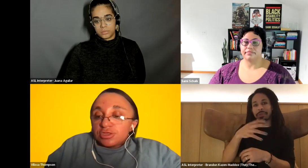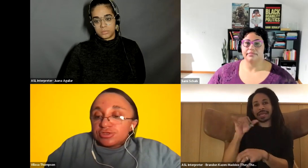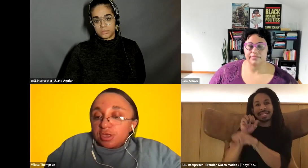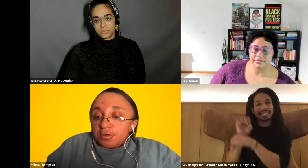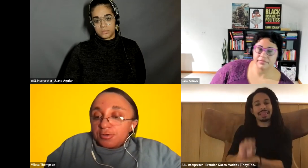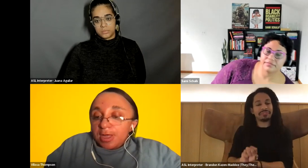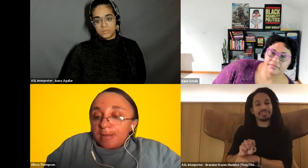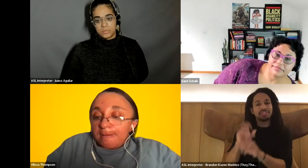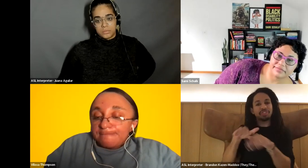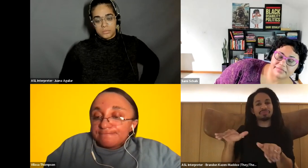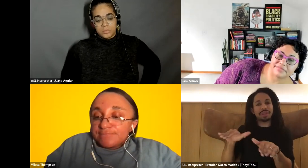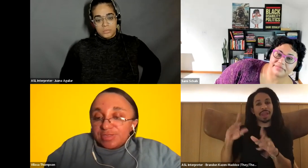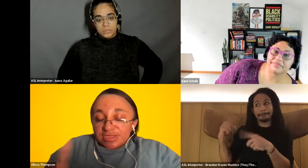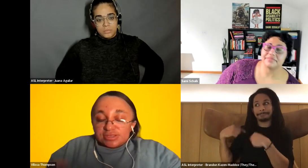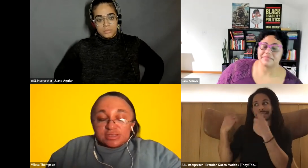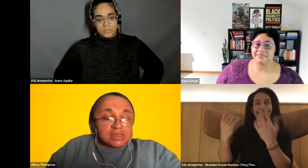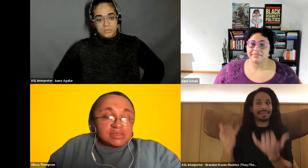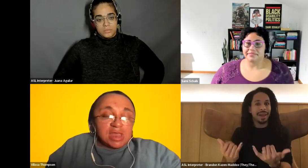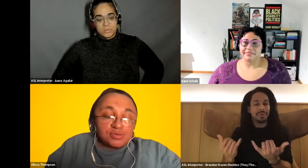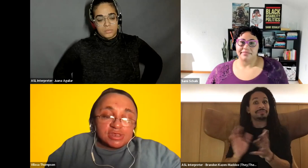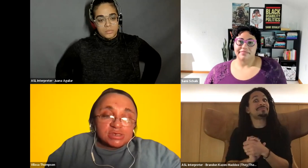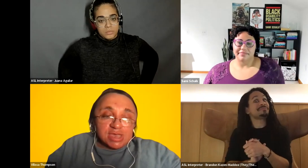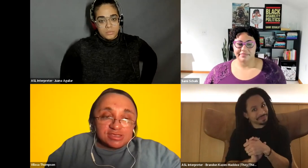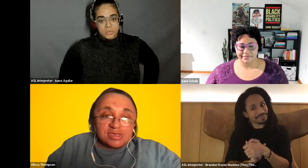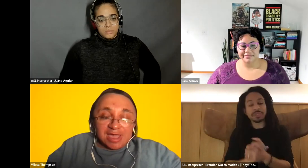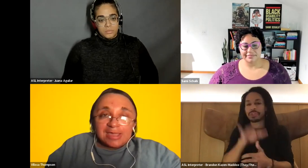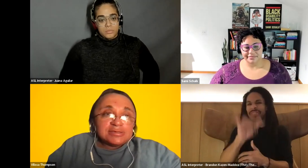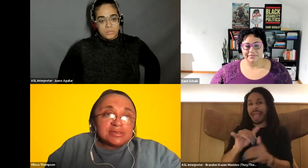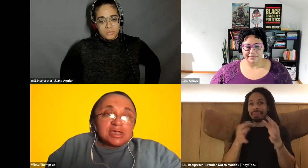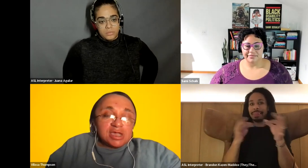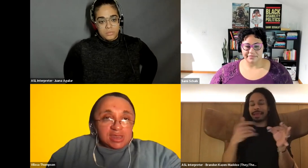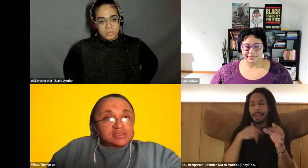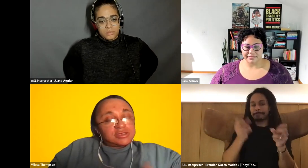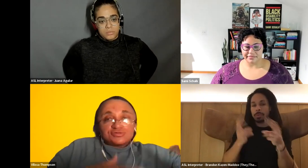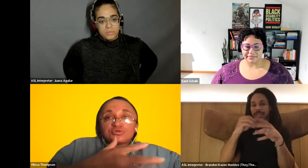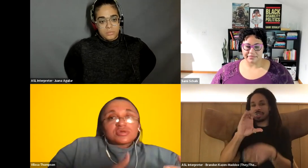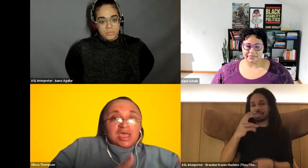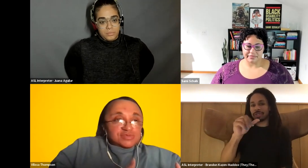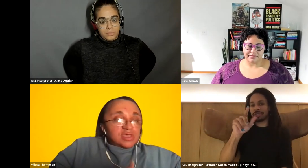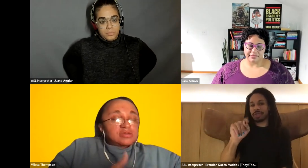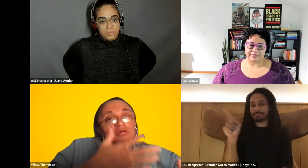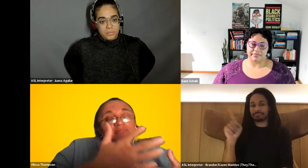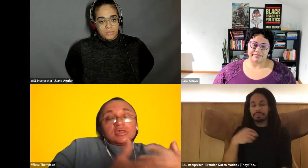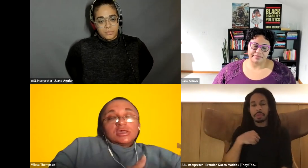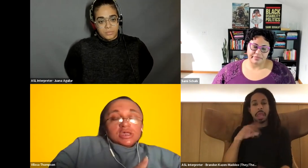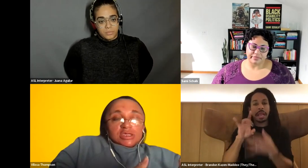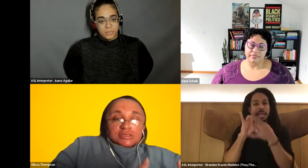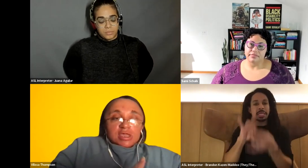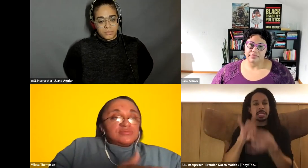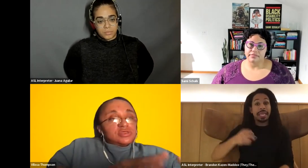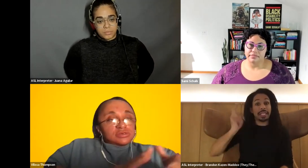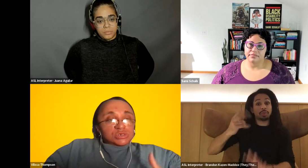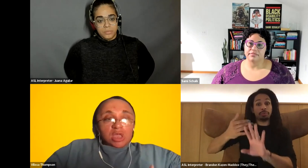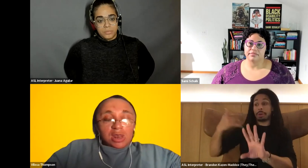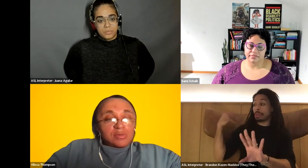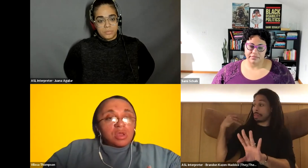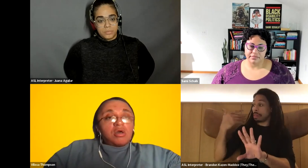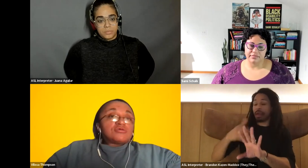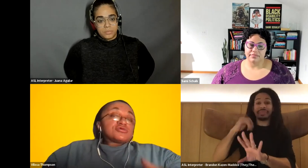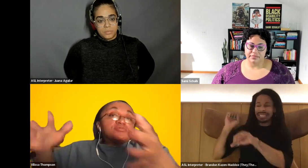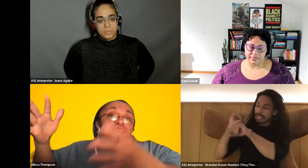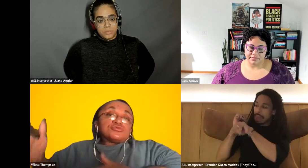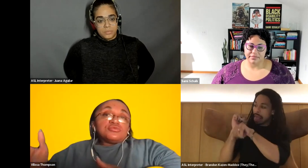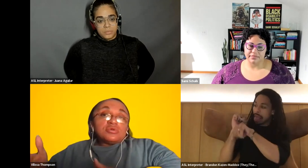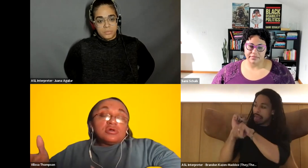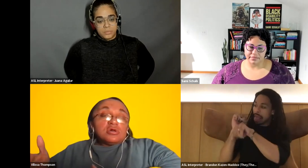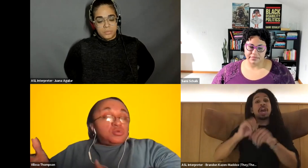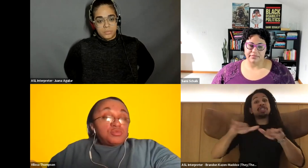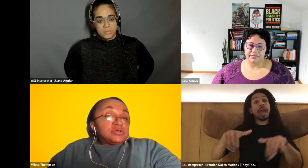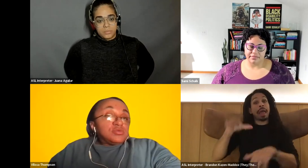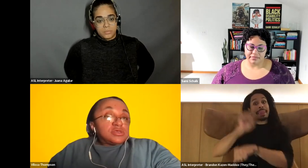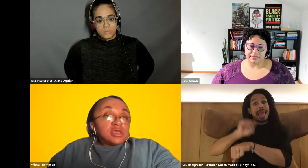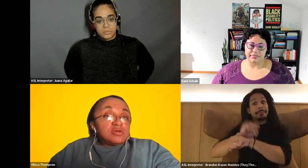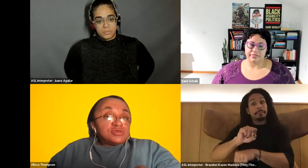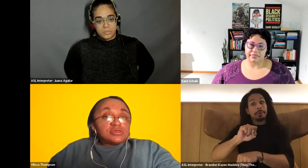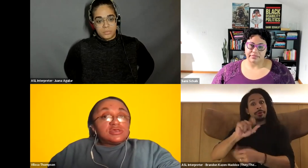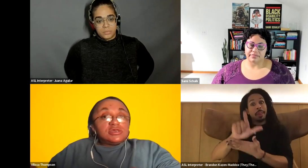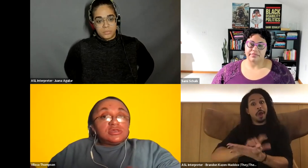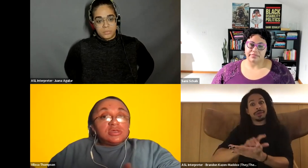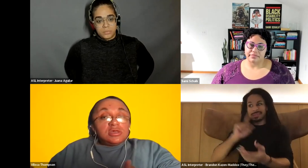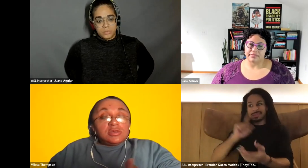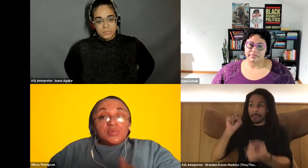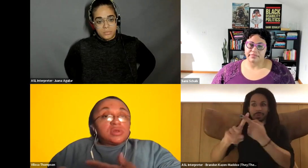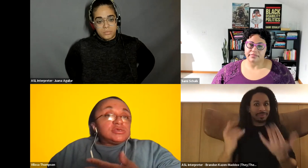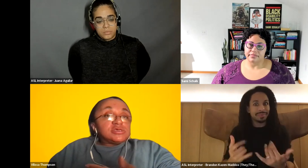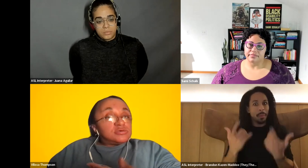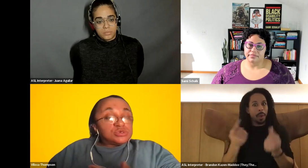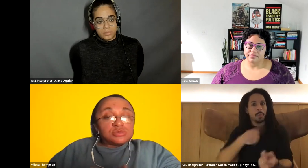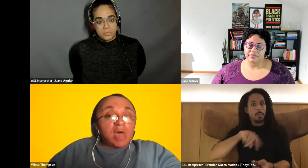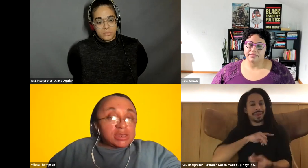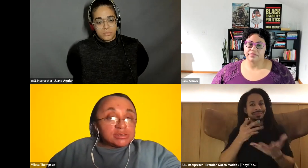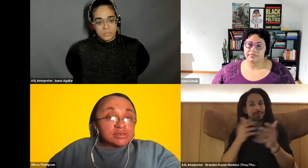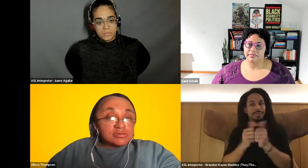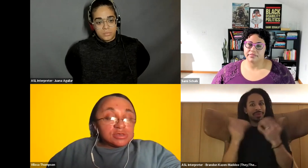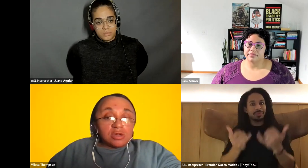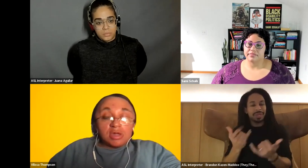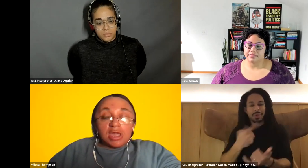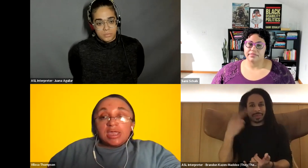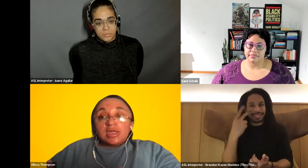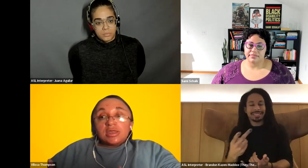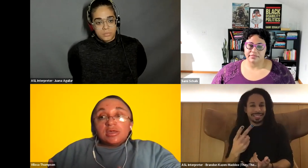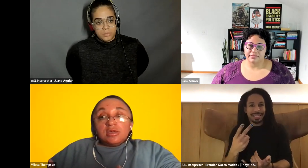Vilissa Thompson: So that's the link that I posted in the chat. So yeah, I connected the historical aspect of enslavement. Child labels up to what we're doing with today. We see the policing of triggering bodies, you know. And